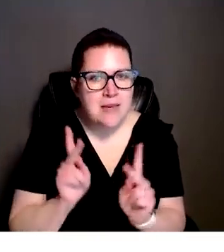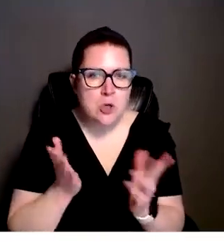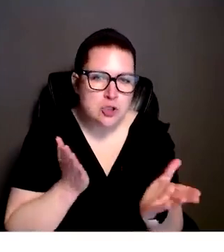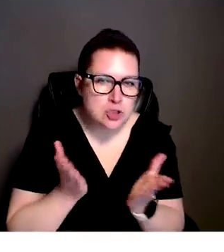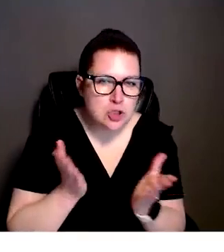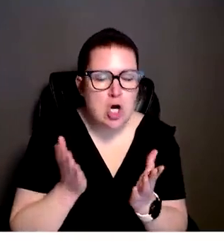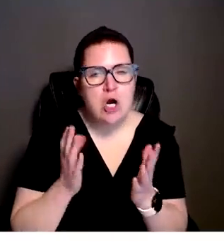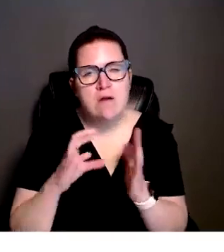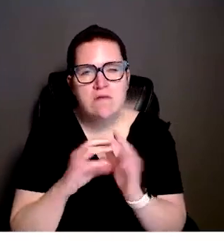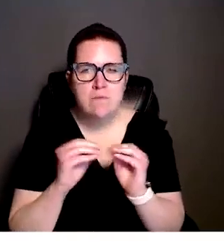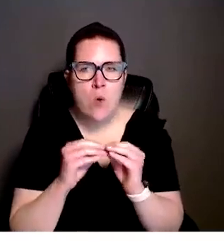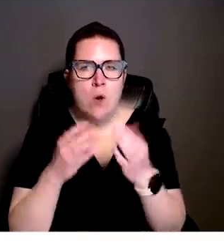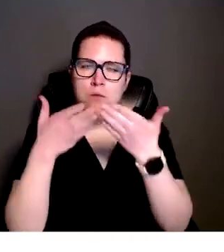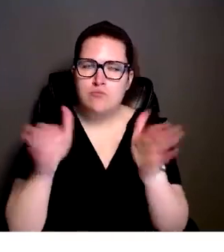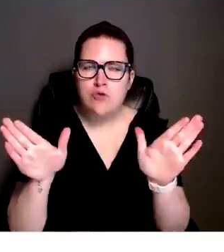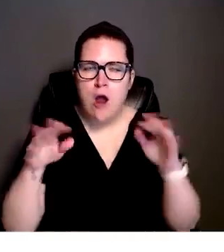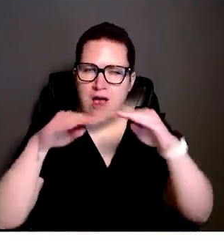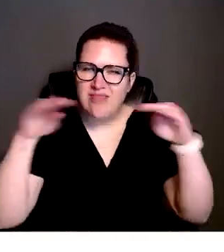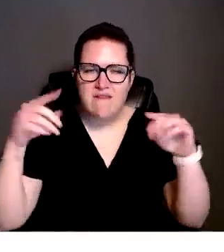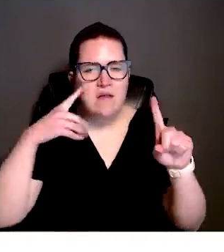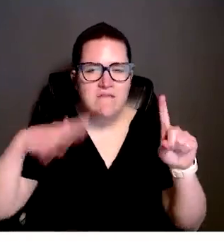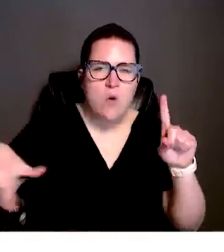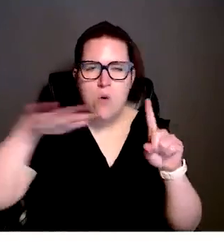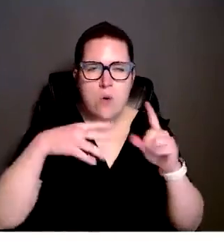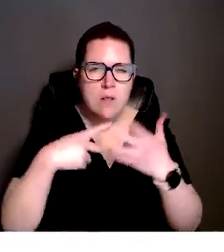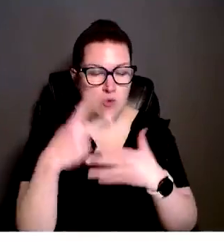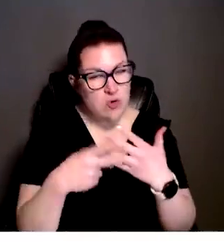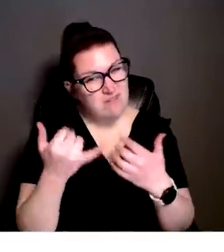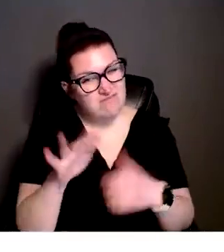So the broadest level across all programs we're reaching around 10 million